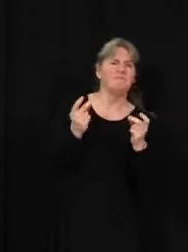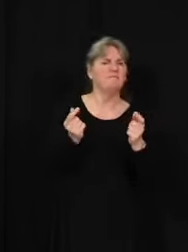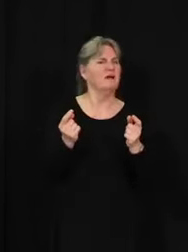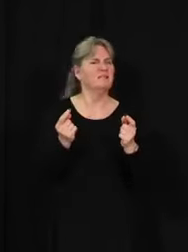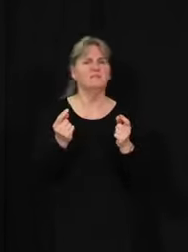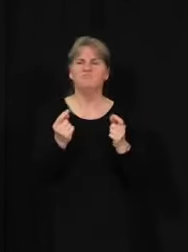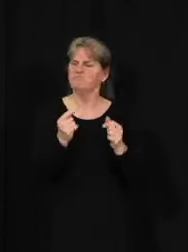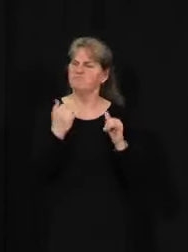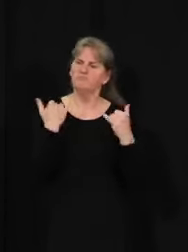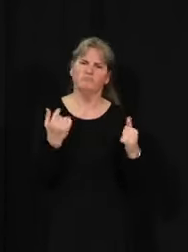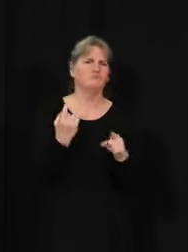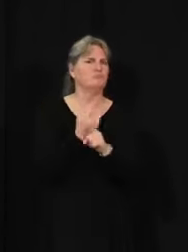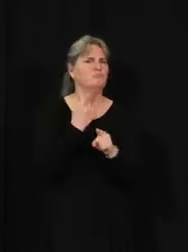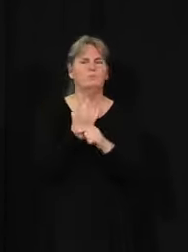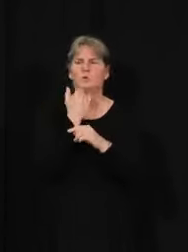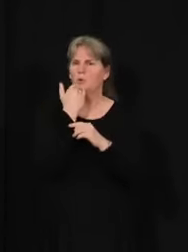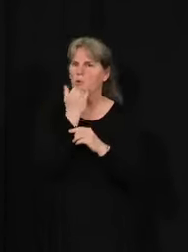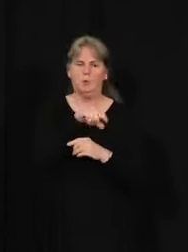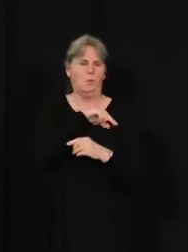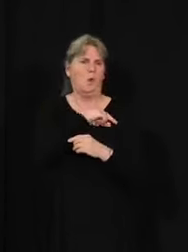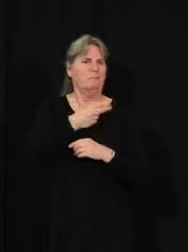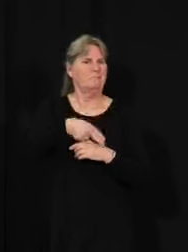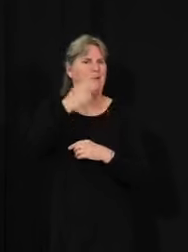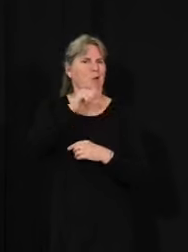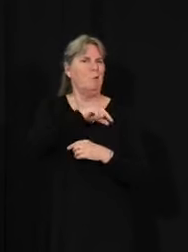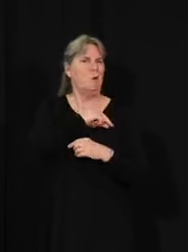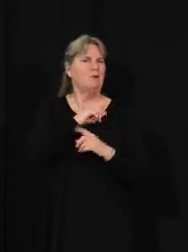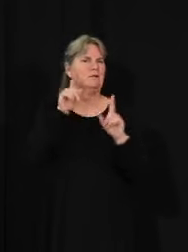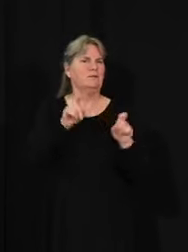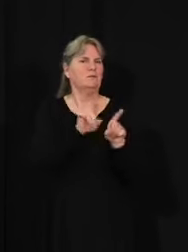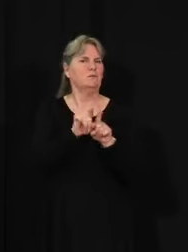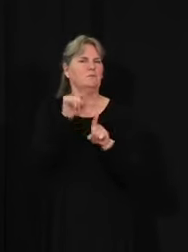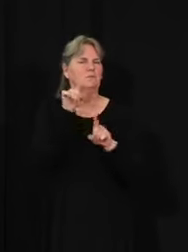standard test.